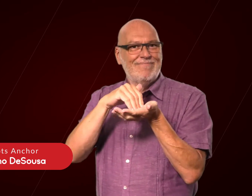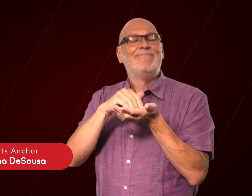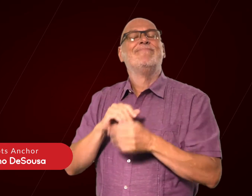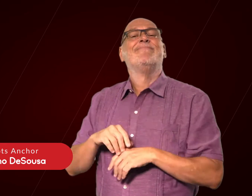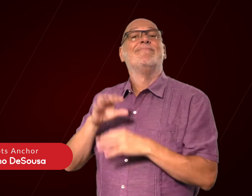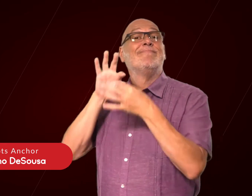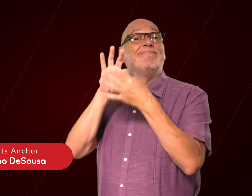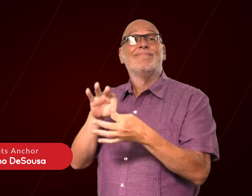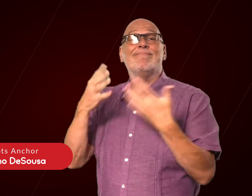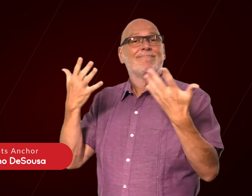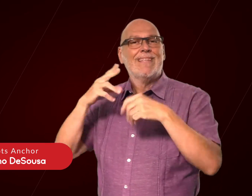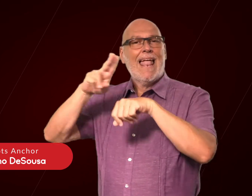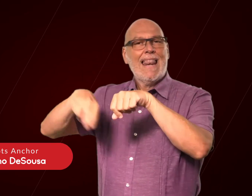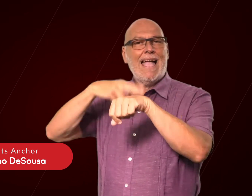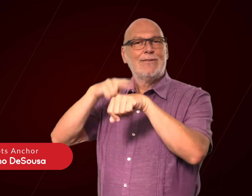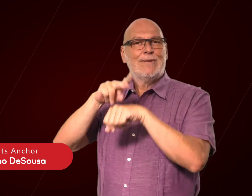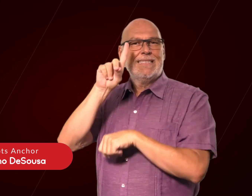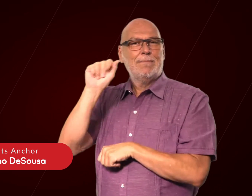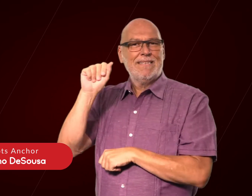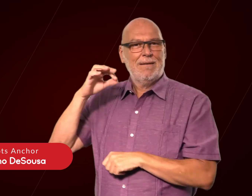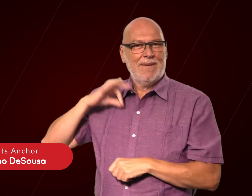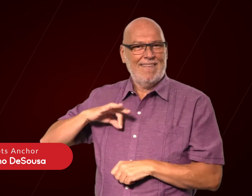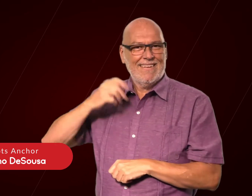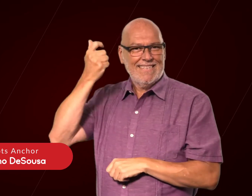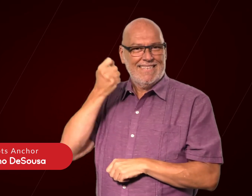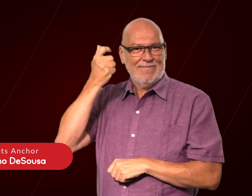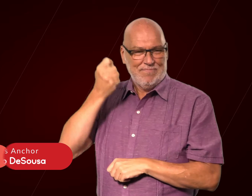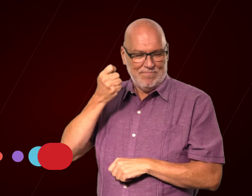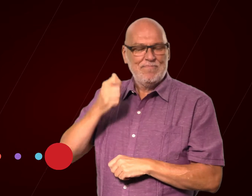to create a national disability benefit.